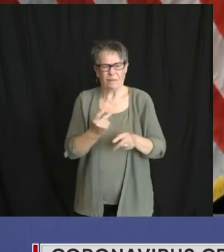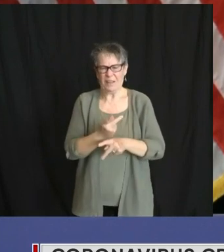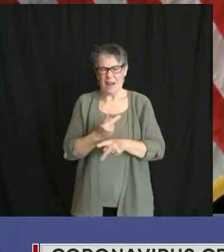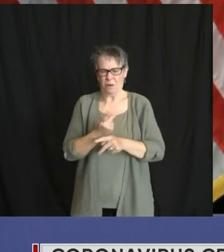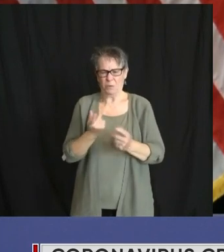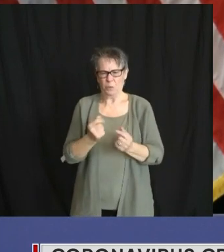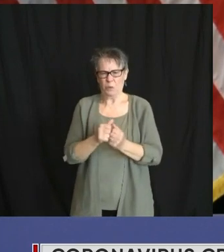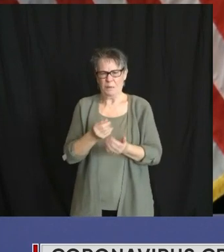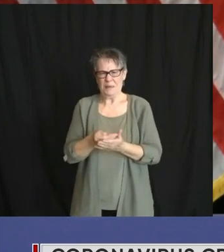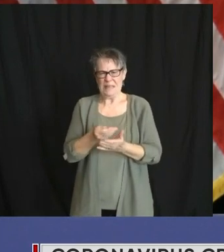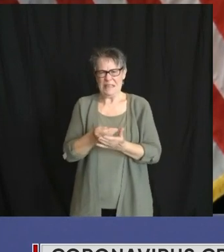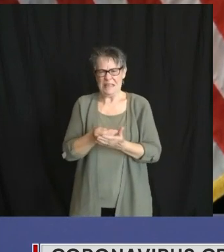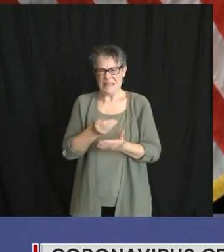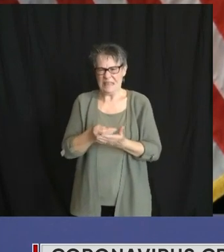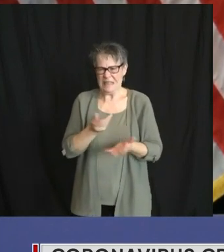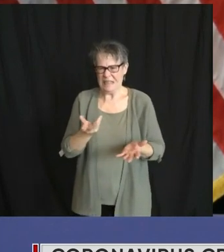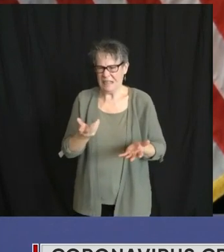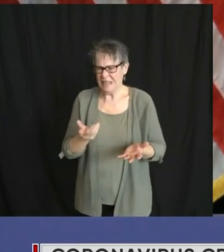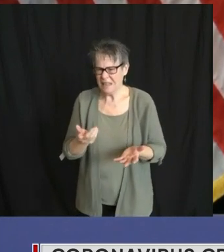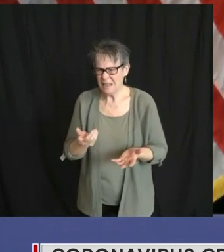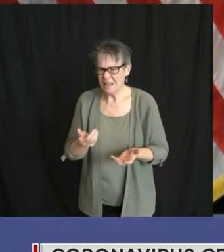UNEMPLOYMENT WOULD GO UP,